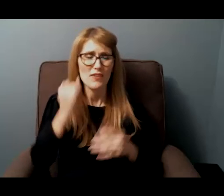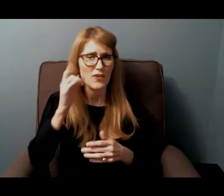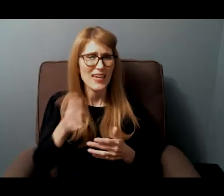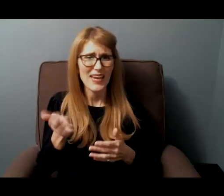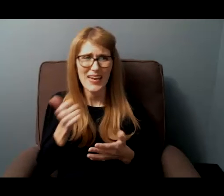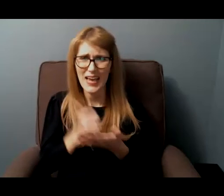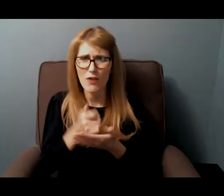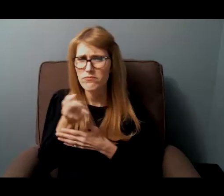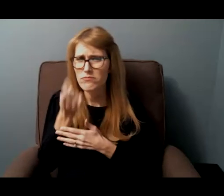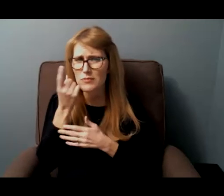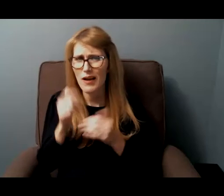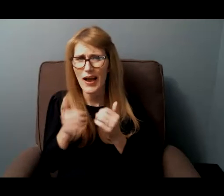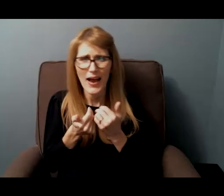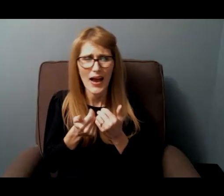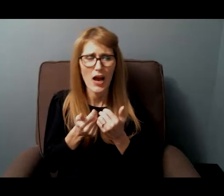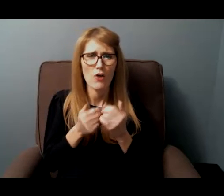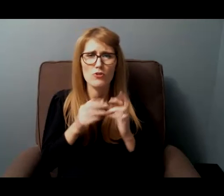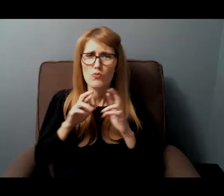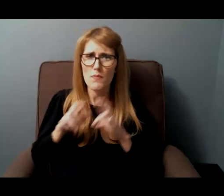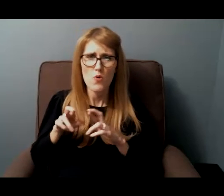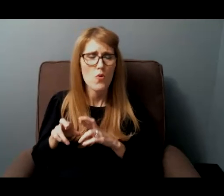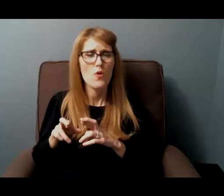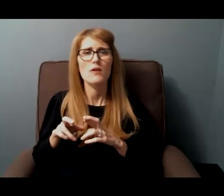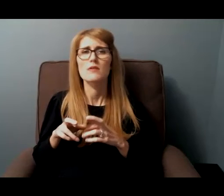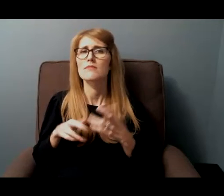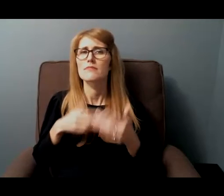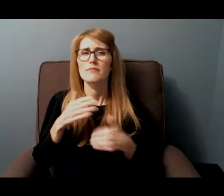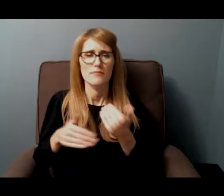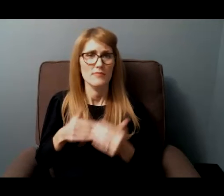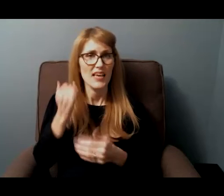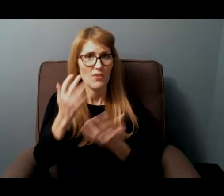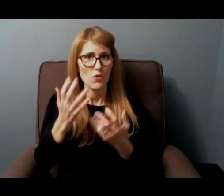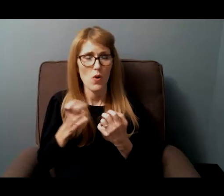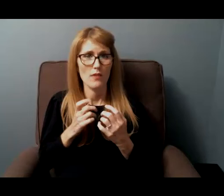how to do this reporting part of the process and you want some individual one on one help,